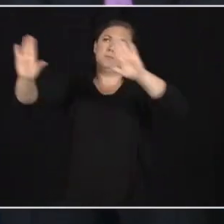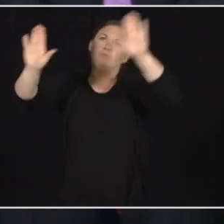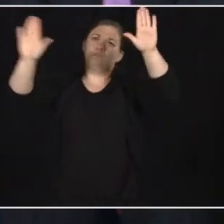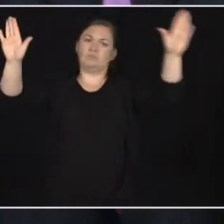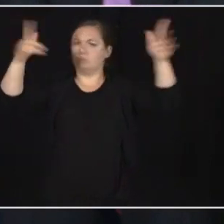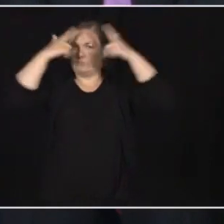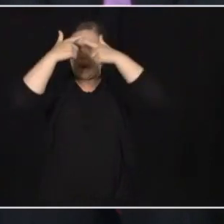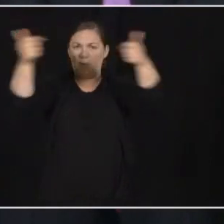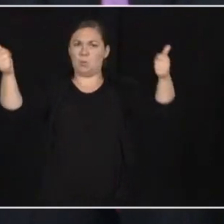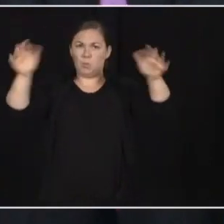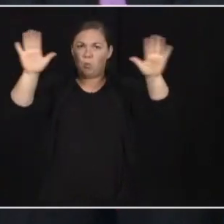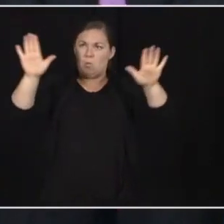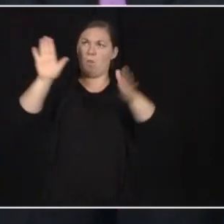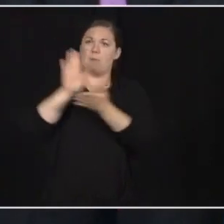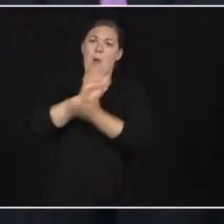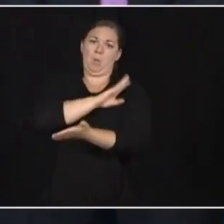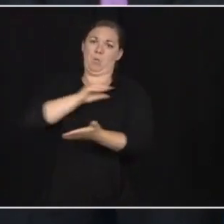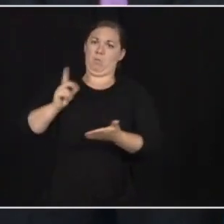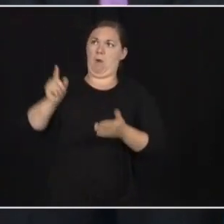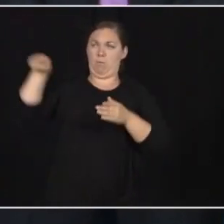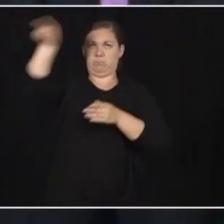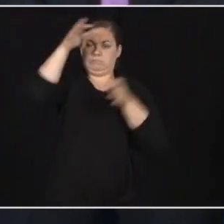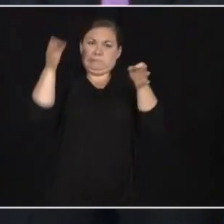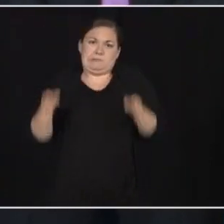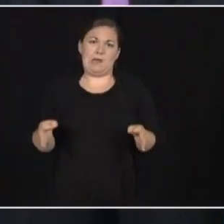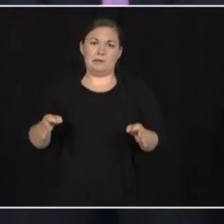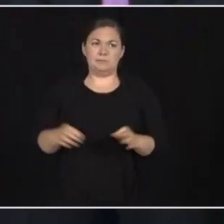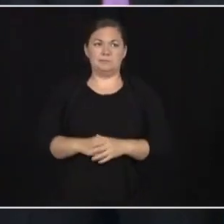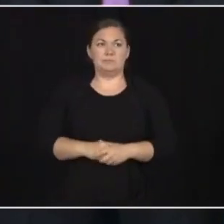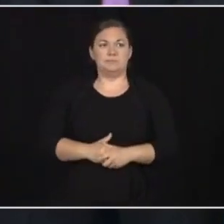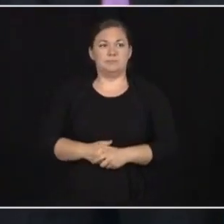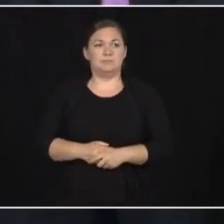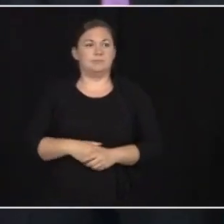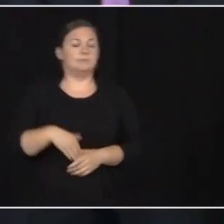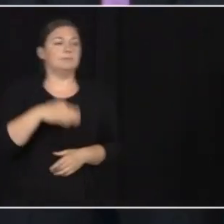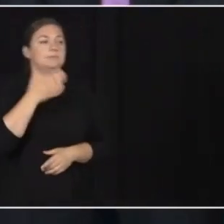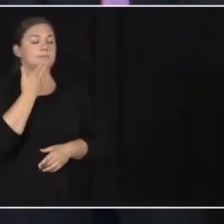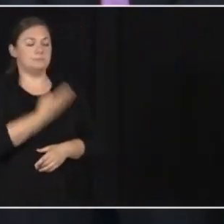to anyone's head. We will leave it up to the regional school board to make that decision.